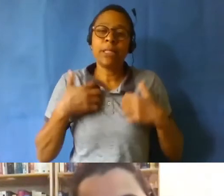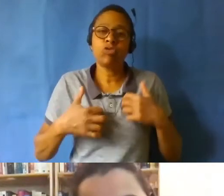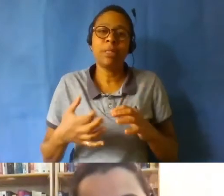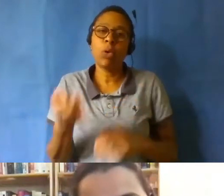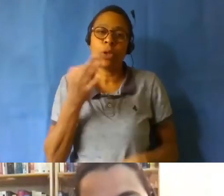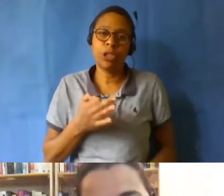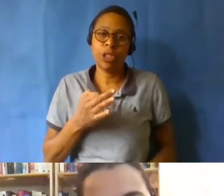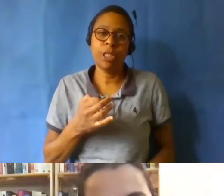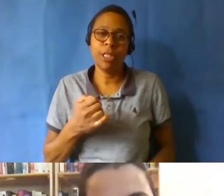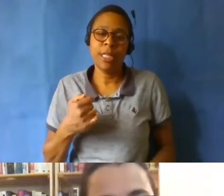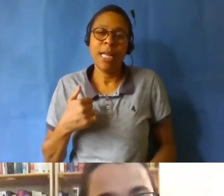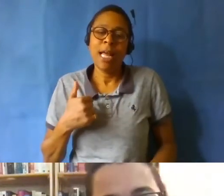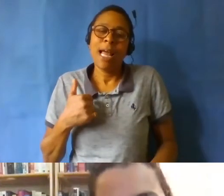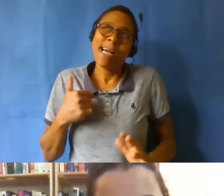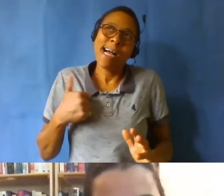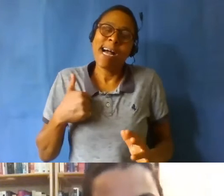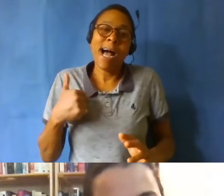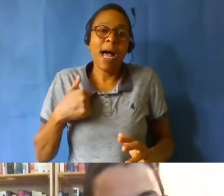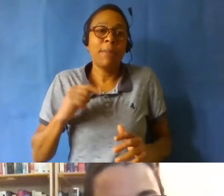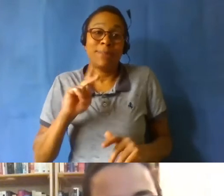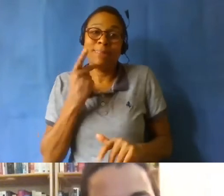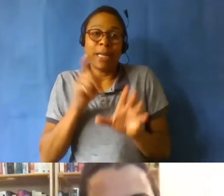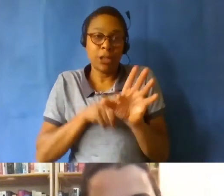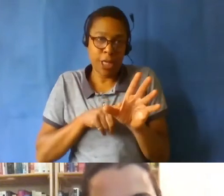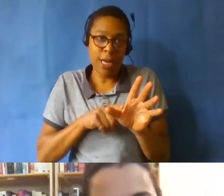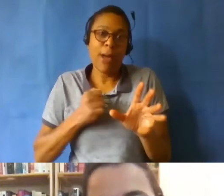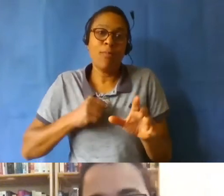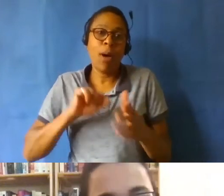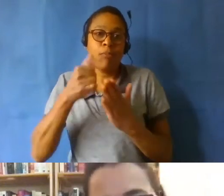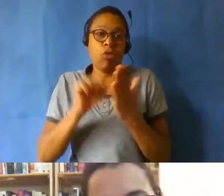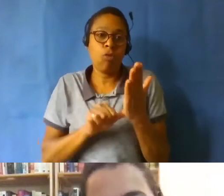my phd program and so the rest of my dissertation is gonna be on postcolonial